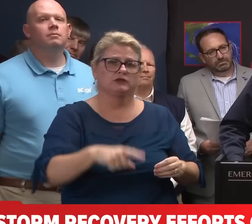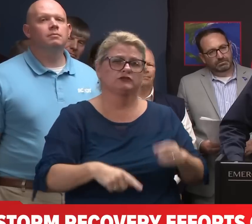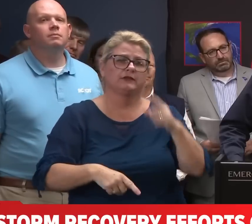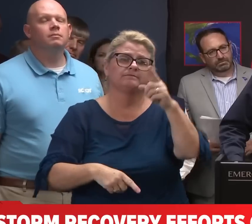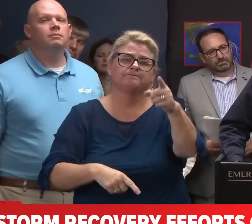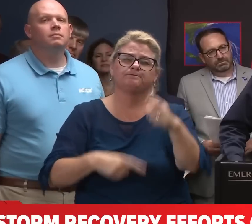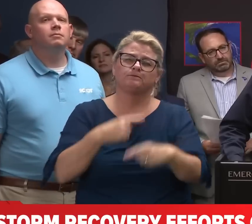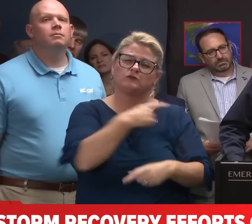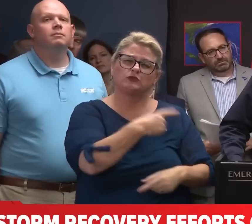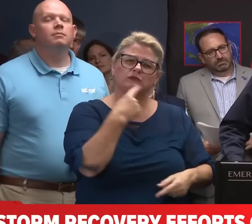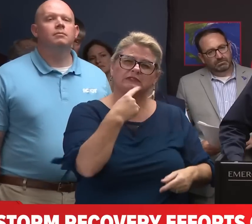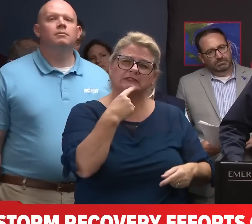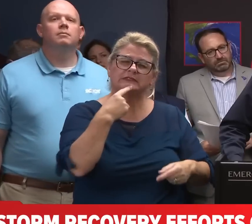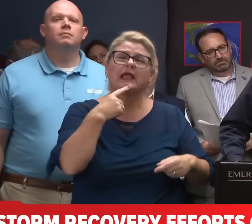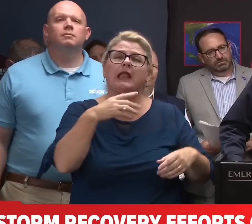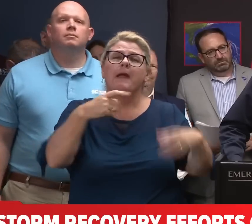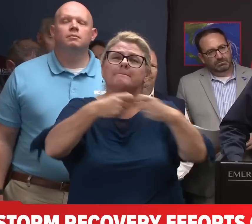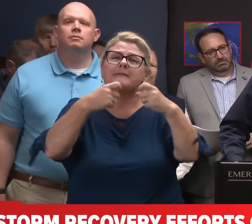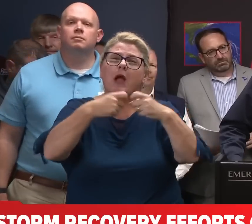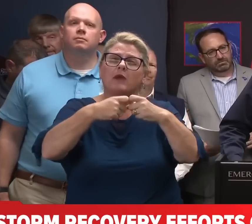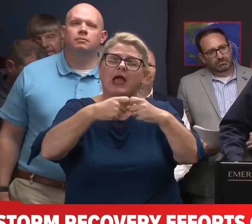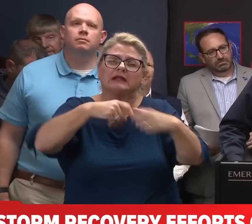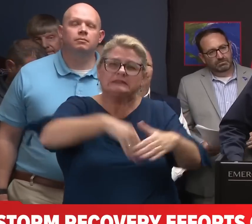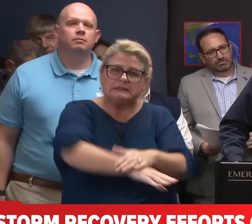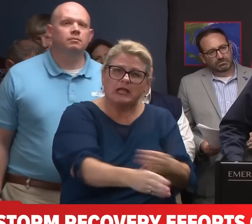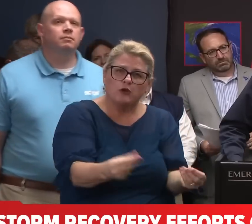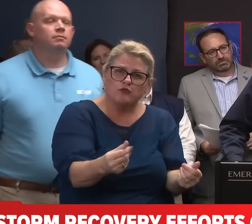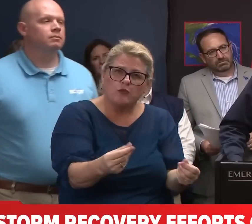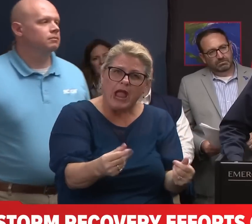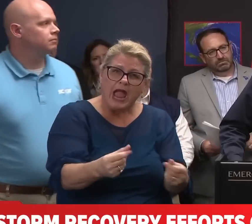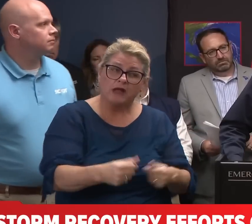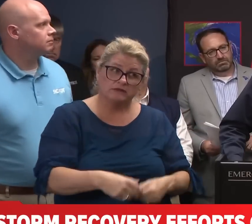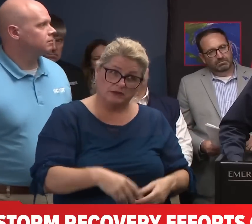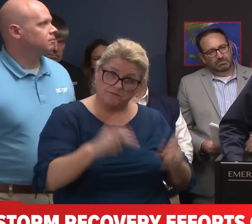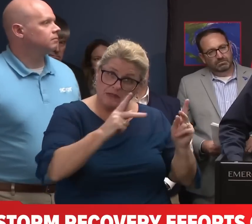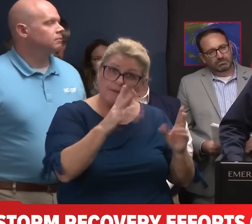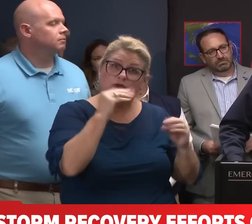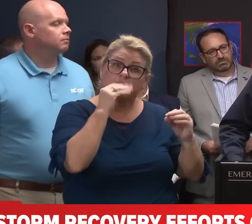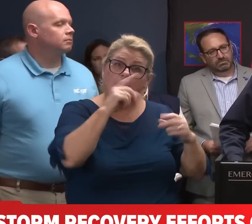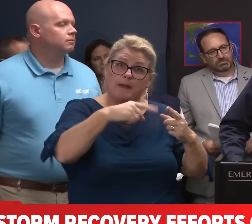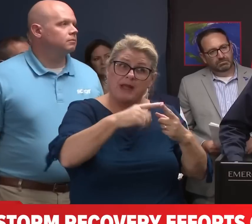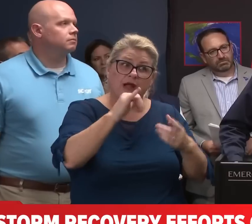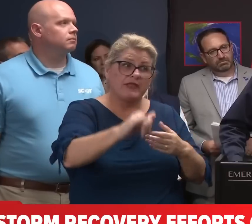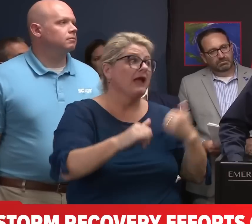uh you mentioned varying power lines. Is that something? Do you see more talks about that infrastructure change in the future?